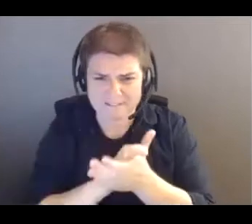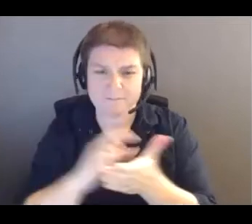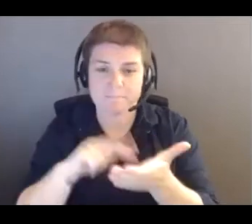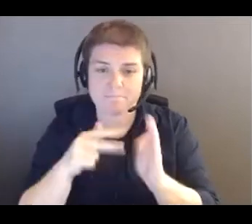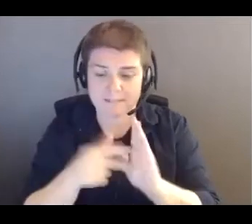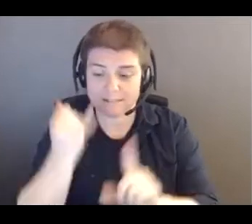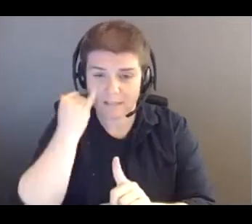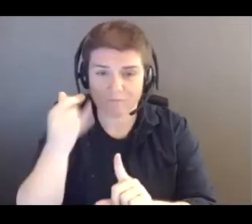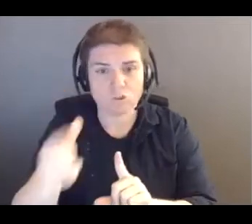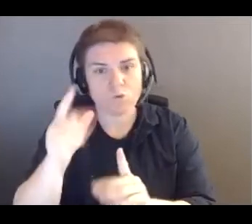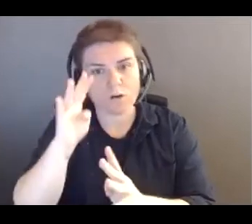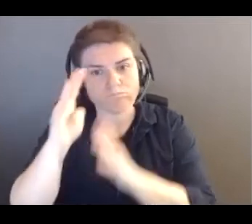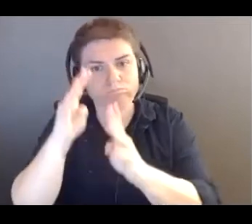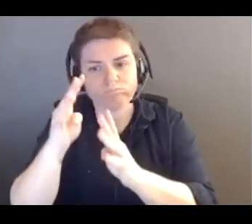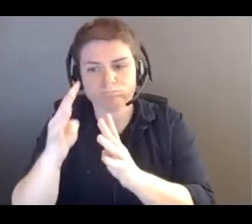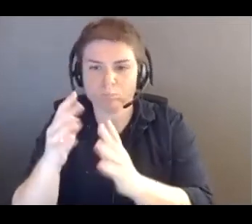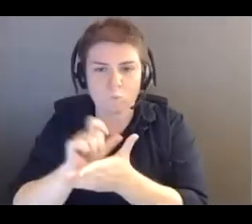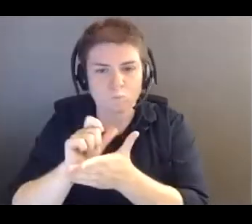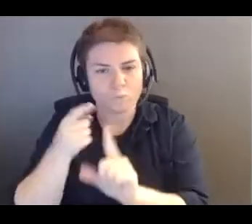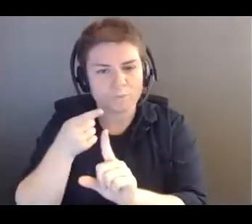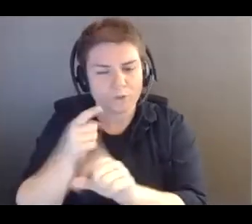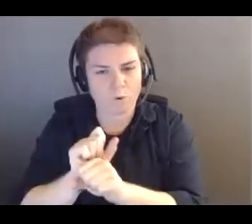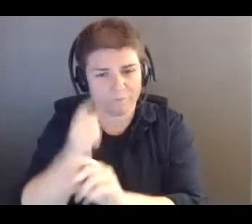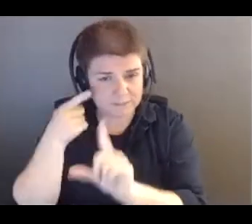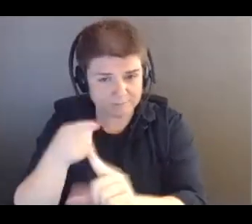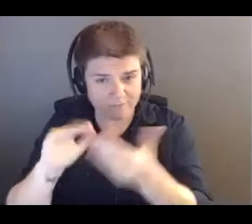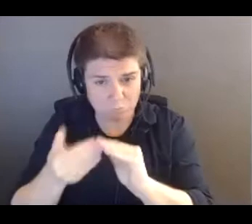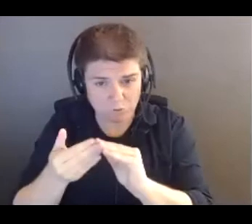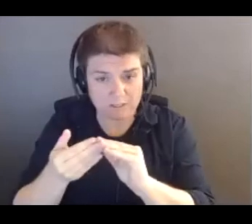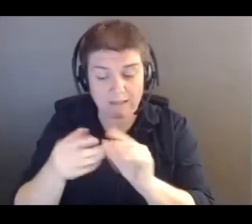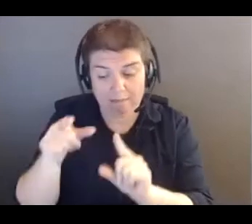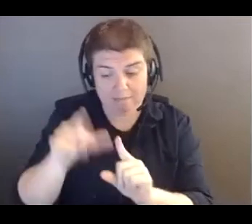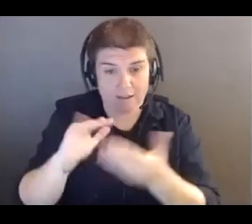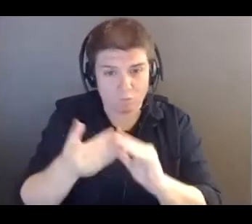about a specific community, that community needs to be actively engaged and consulted